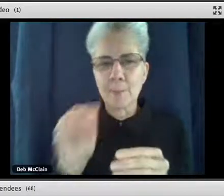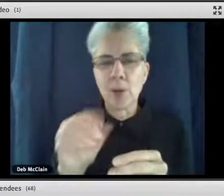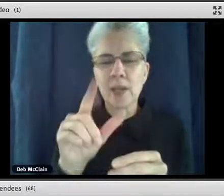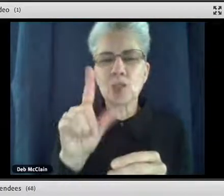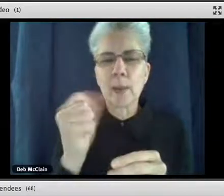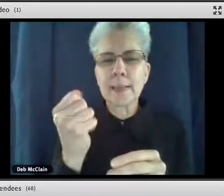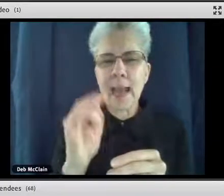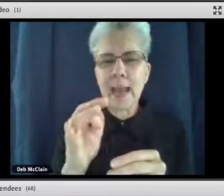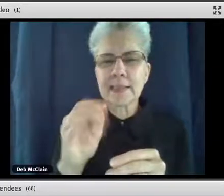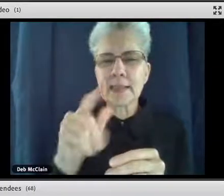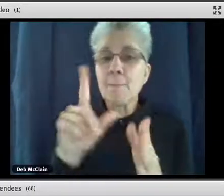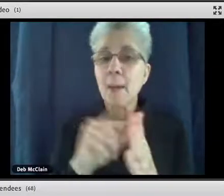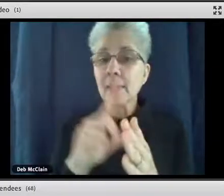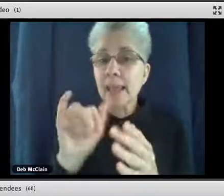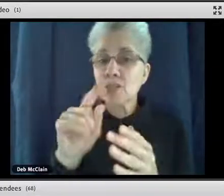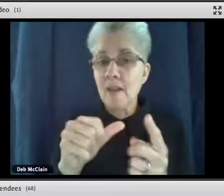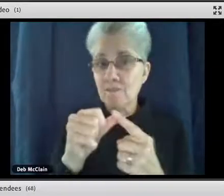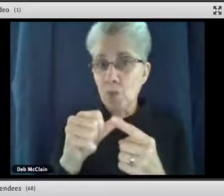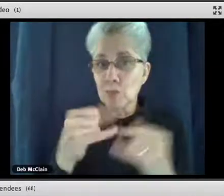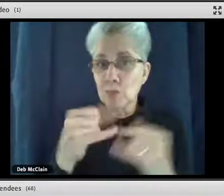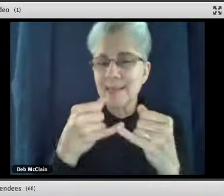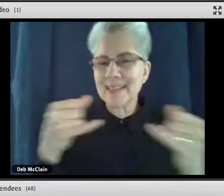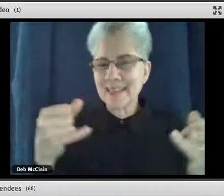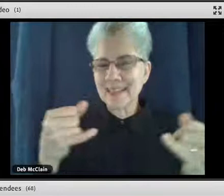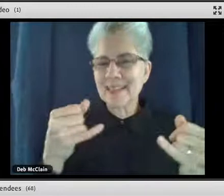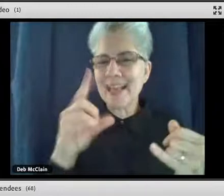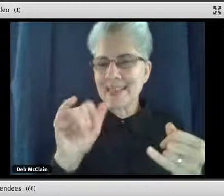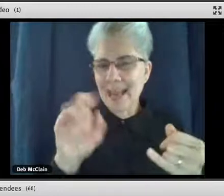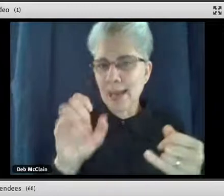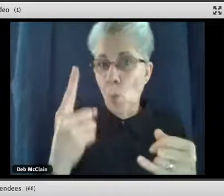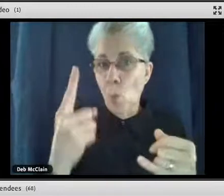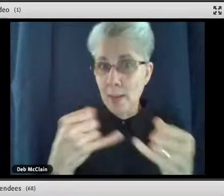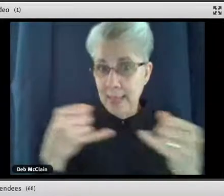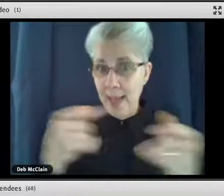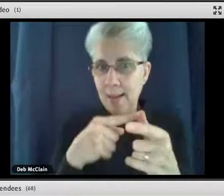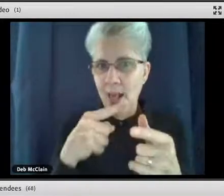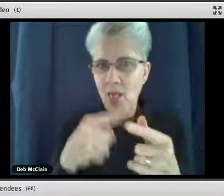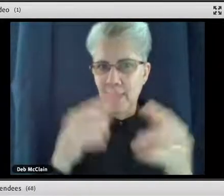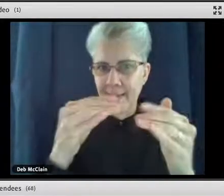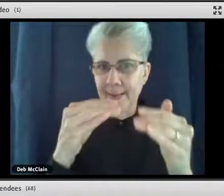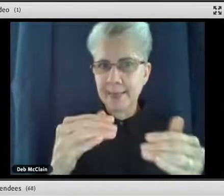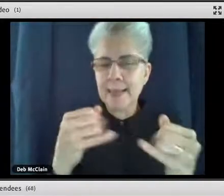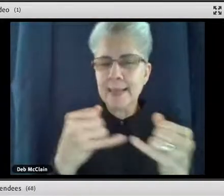and then plugging in the 2019 publication date in the first, date 1, slot